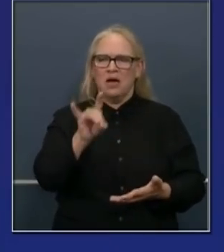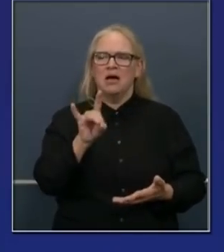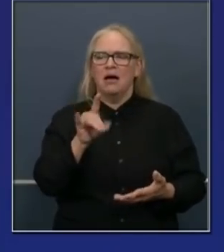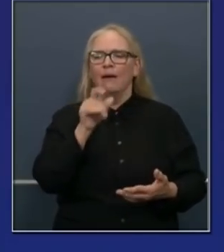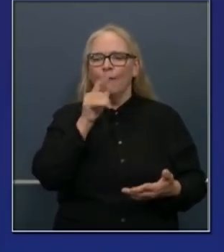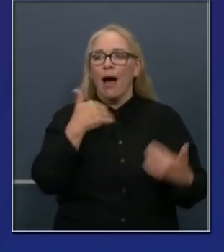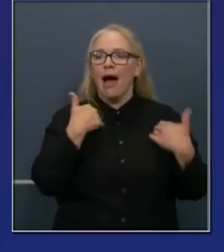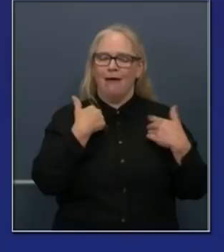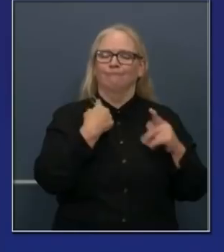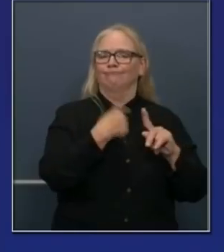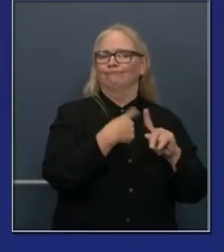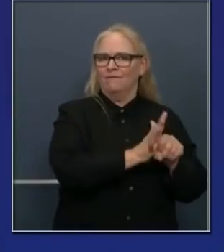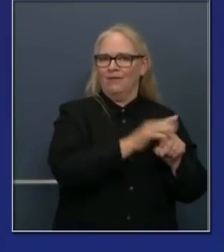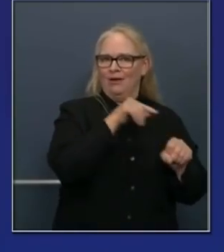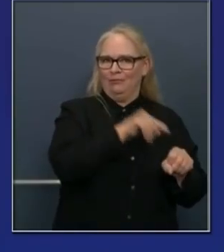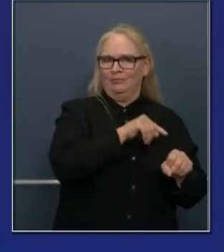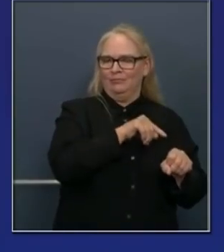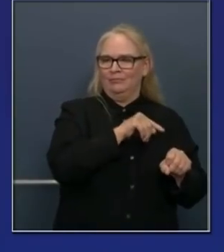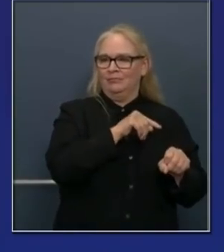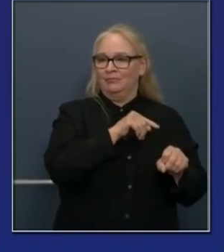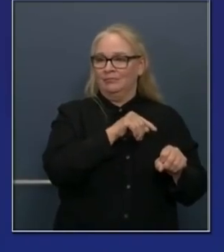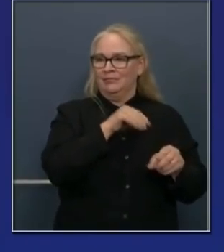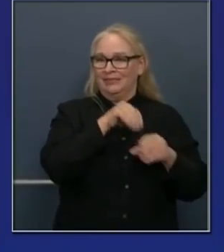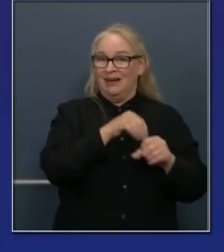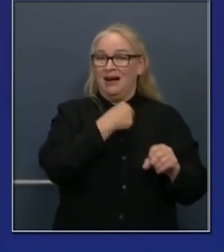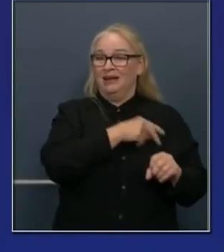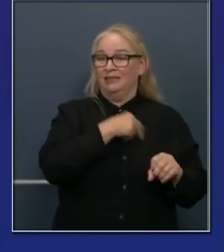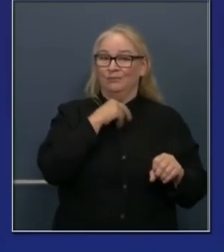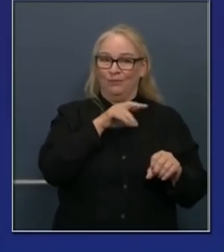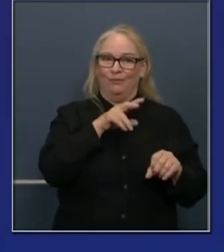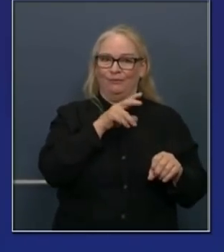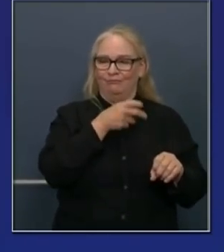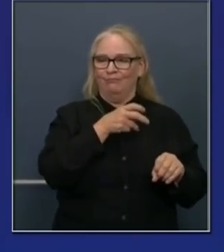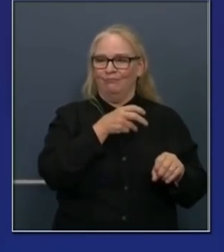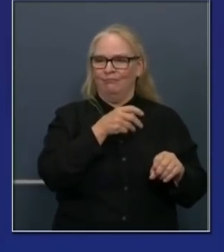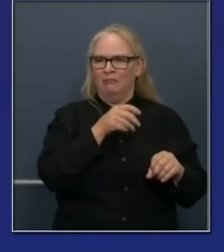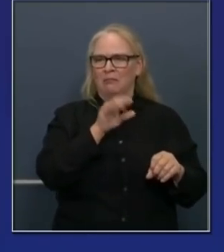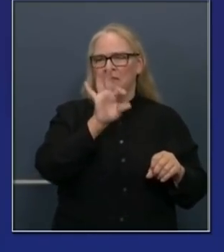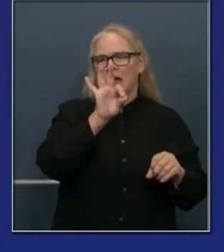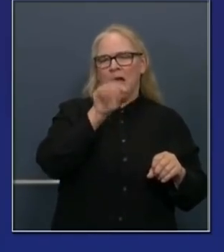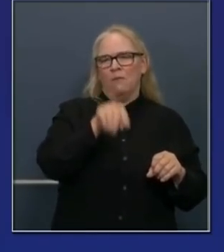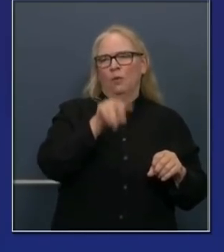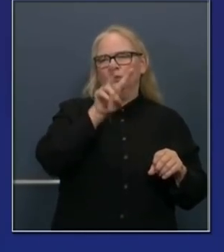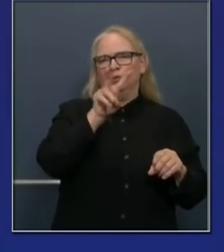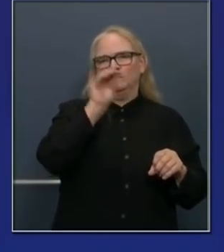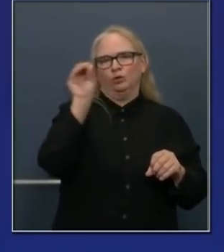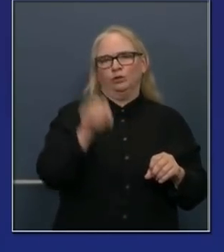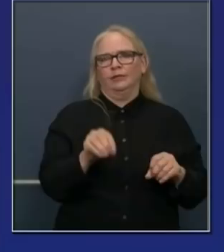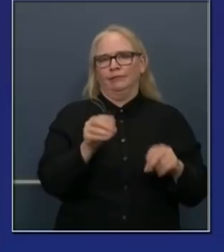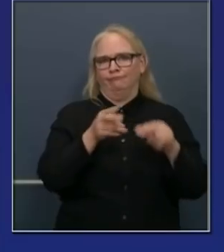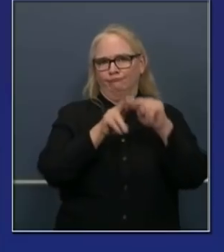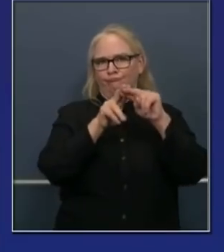LOOKING FOR THE 14 DAY PERIOD. 6,808 INDIVIDUALS ARE CURRENTLY COVID-19 POSITIVE PATIENTS IN